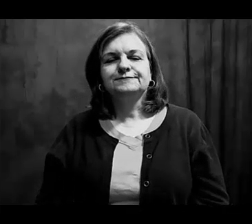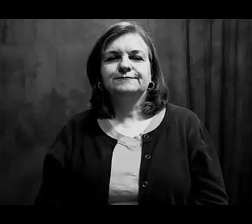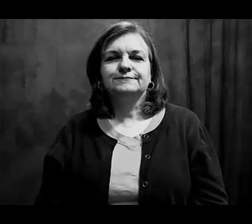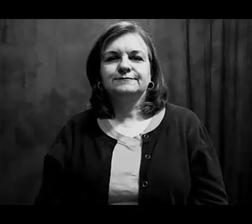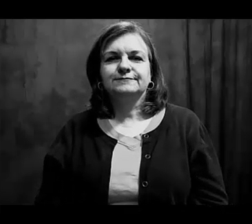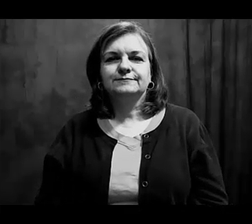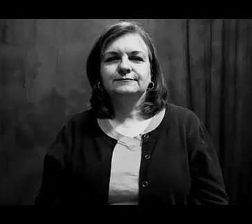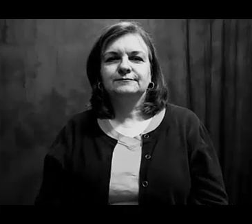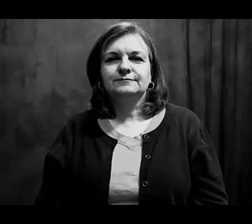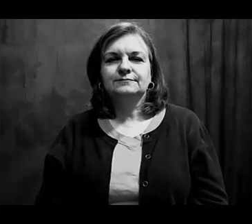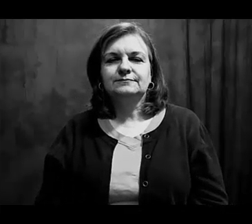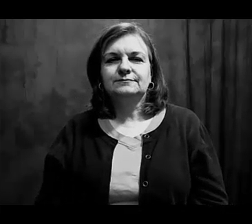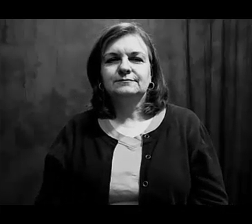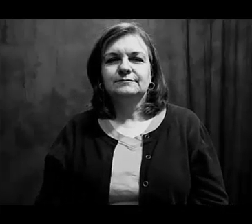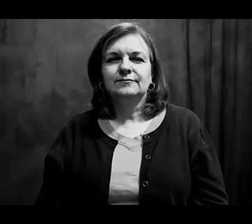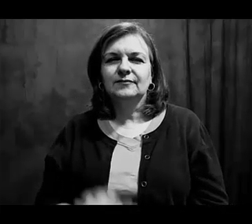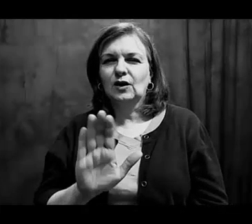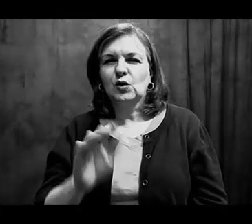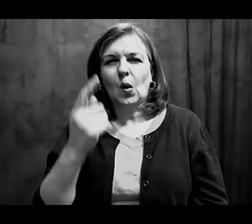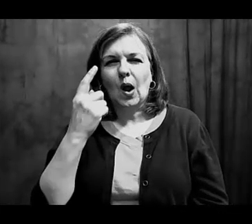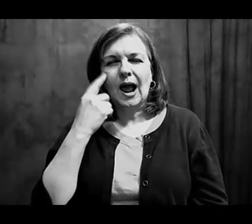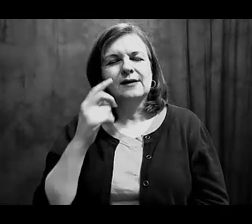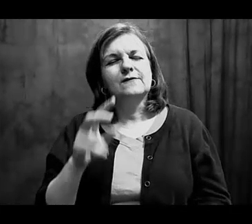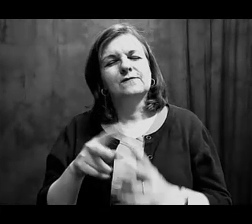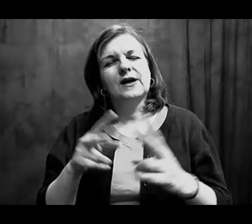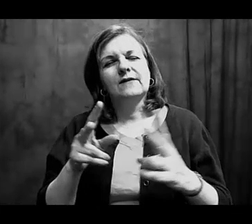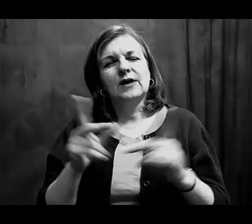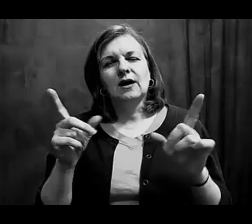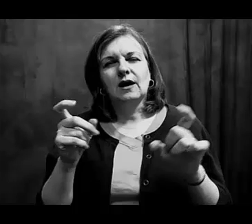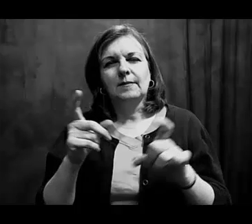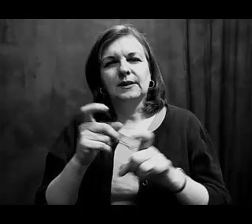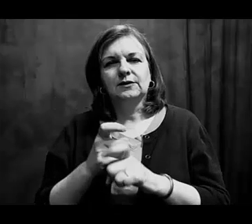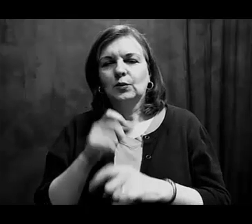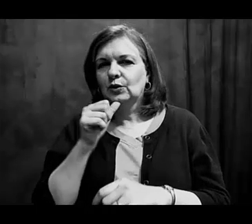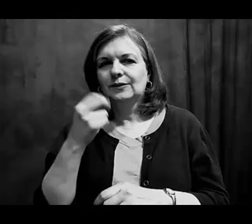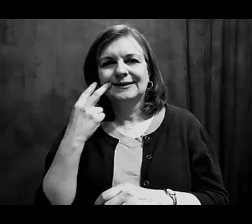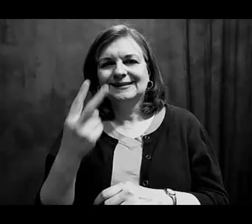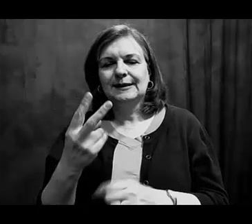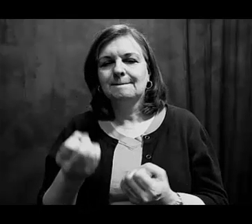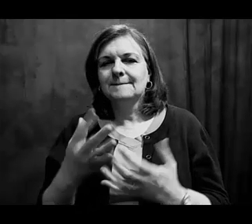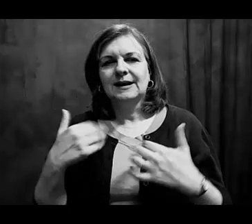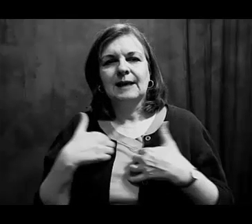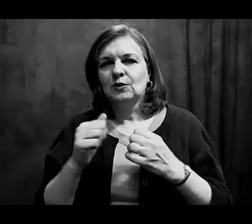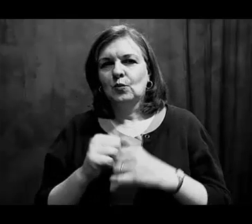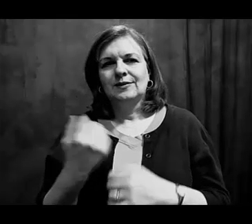you're single lens eye is very very complex and we see it in few animals